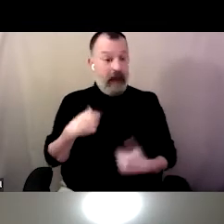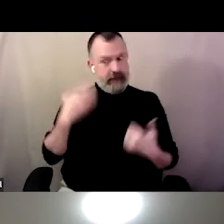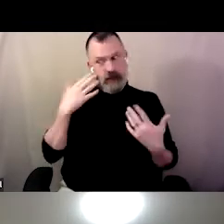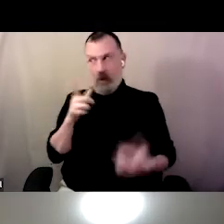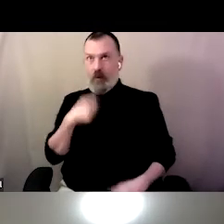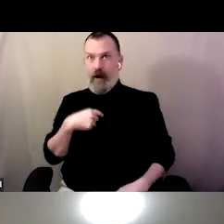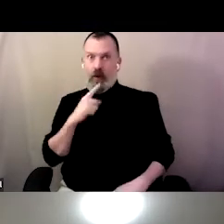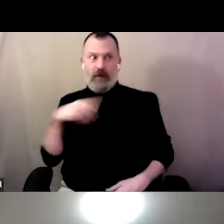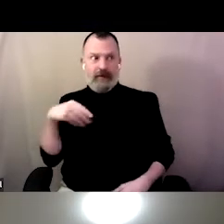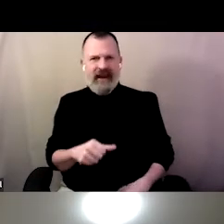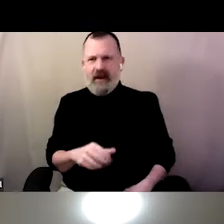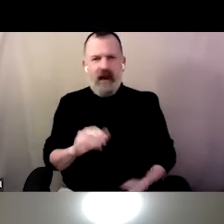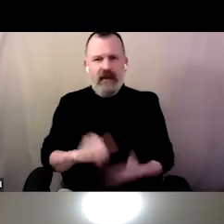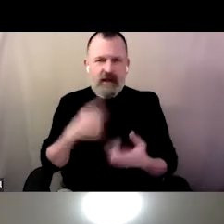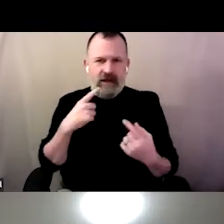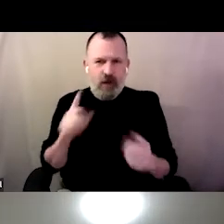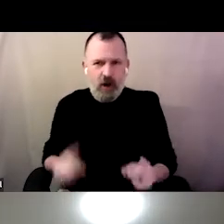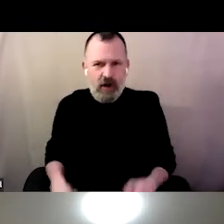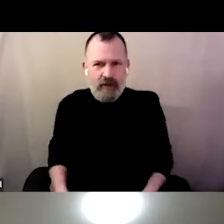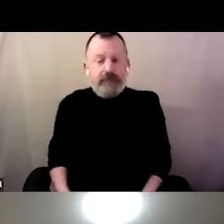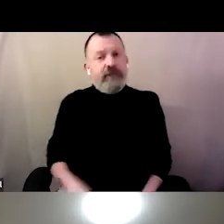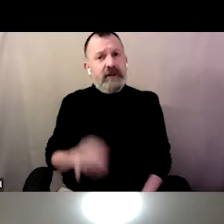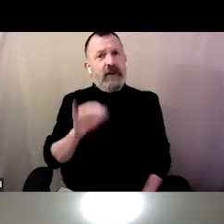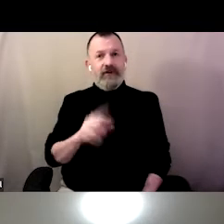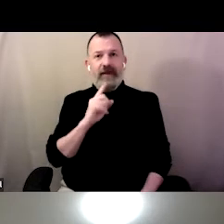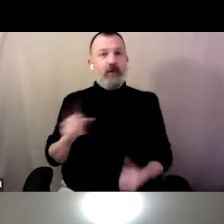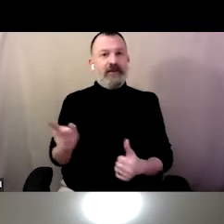CalebBarlow: Um, so that was the first shot across the bow and that